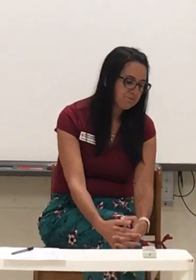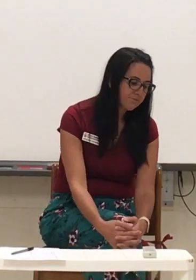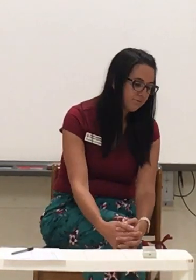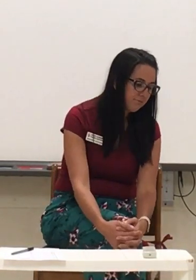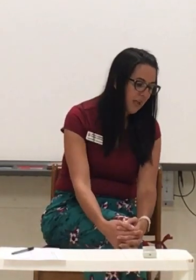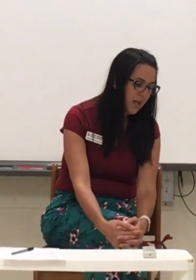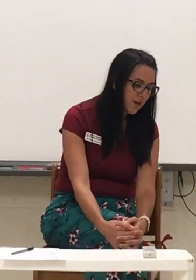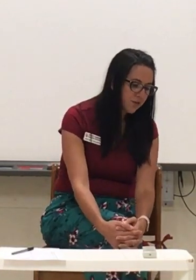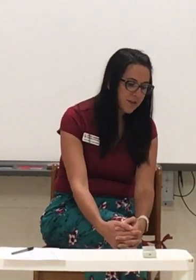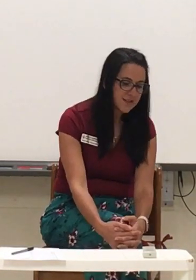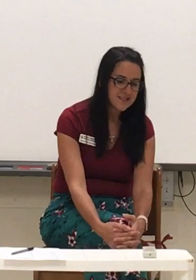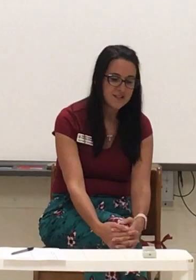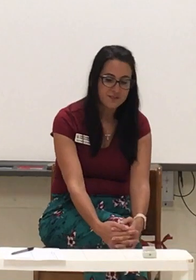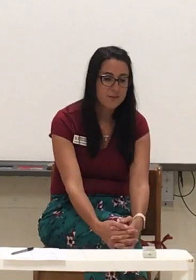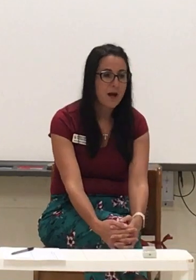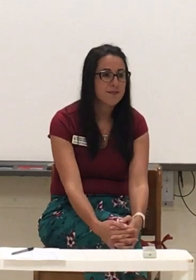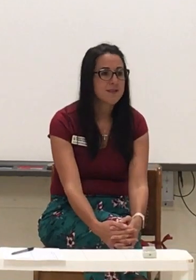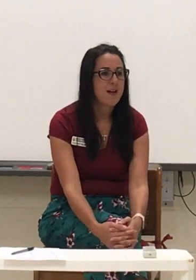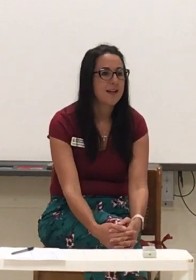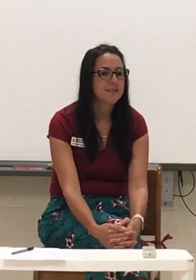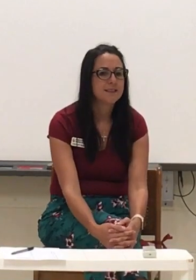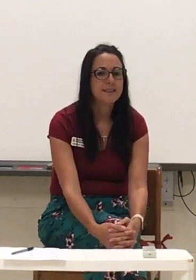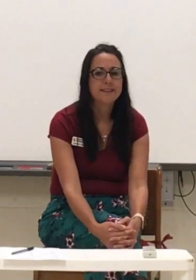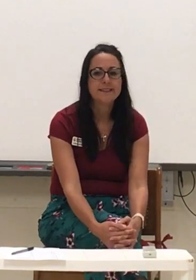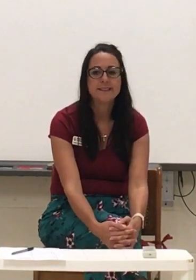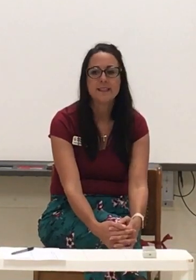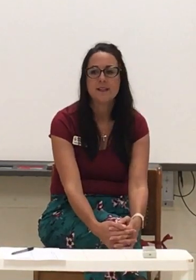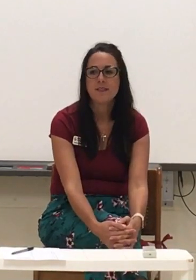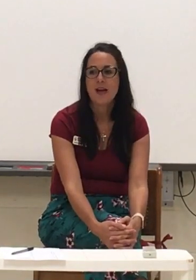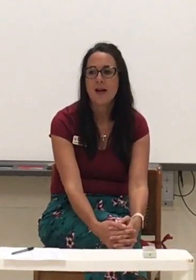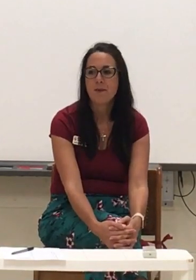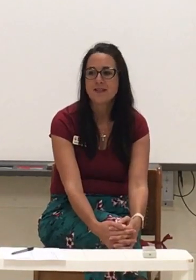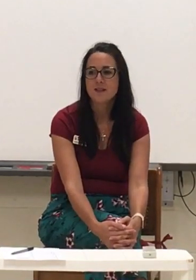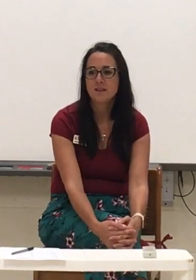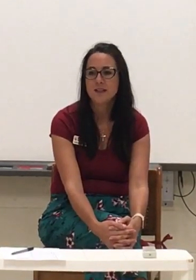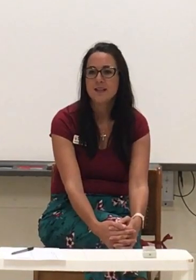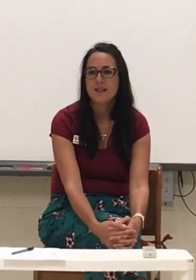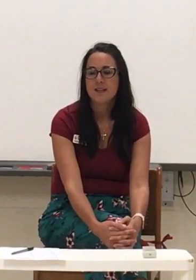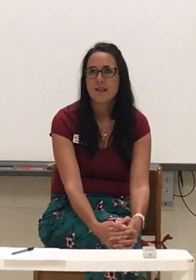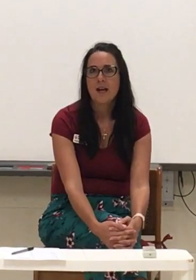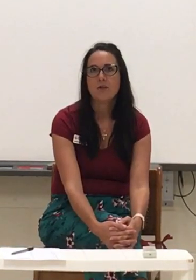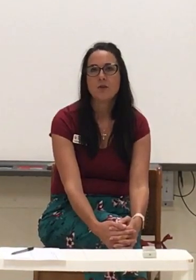another thing that's different about this class is that basically I don't